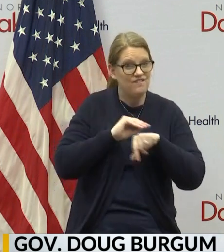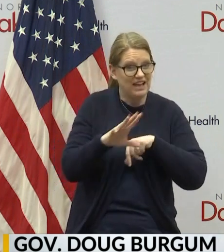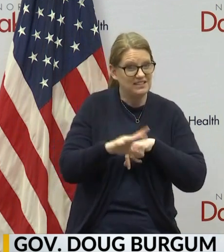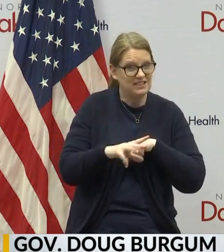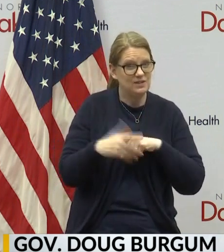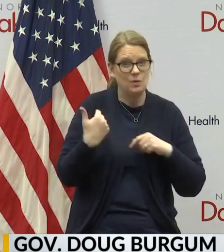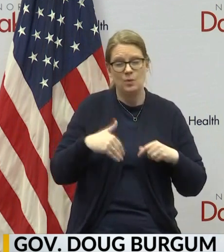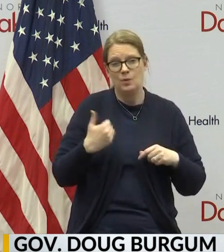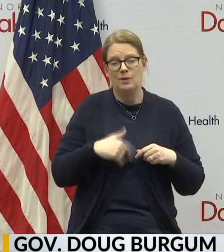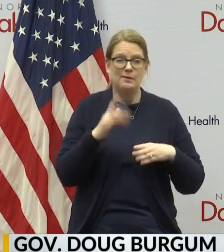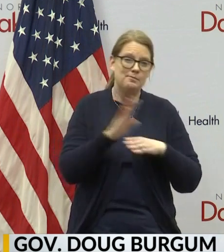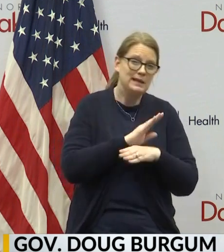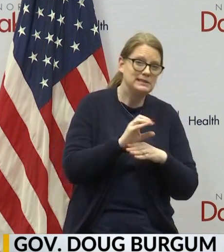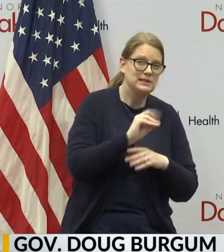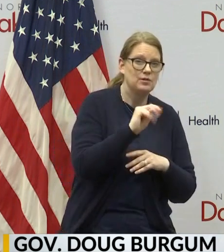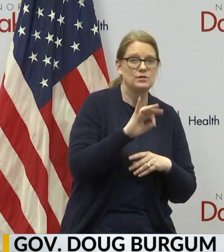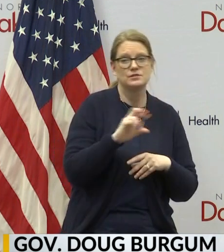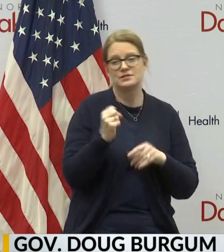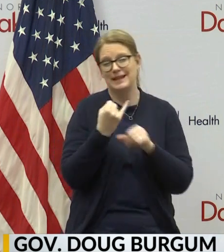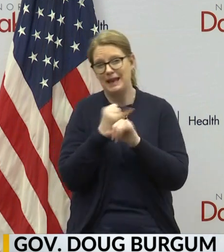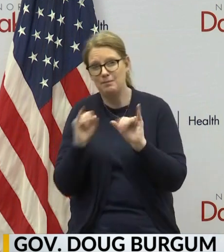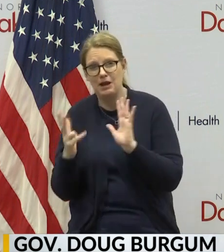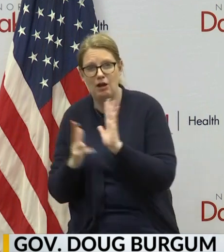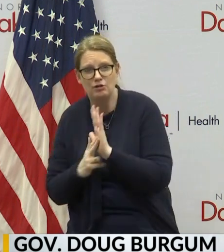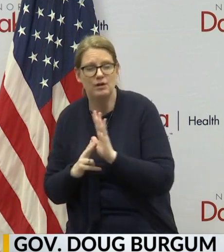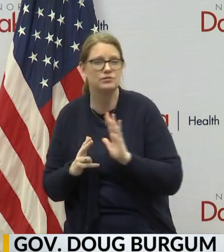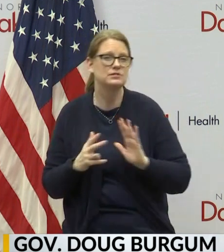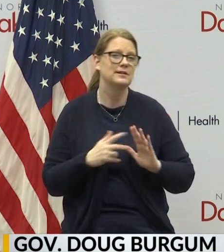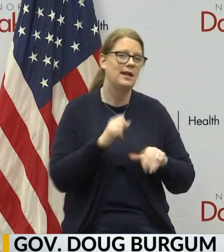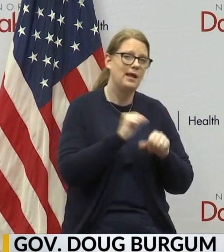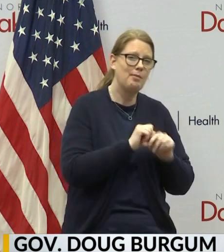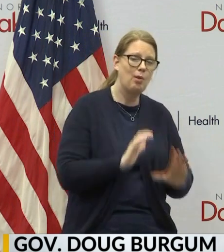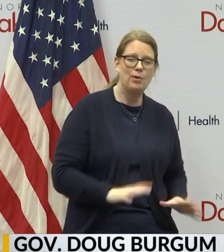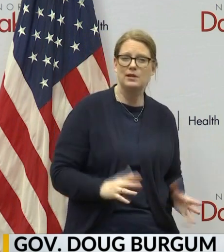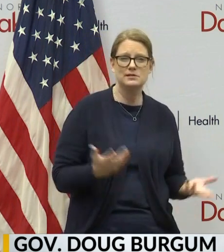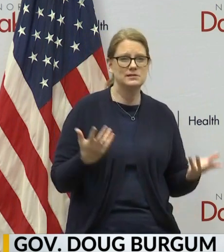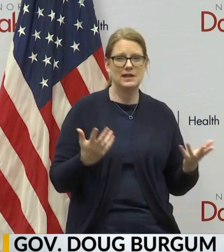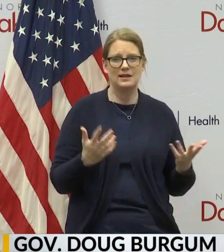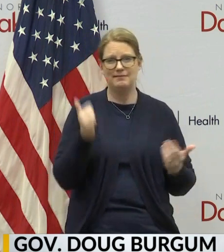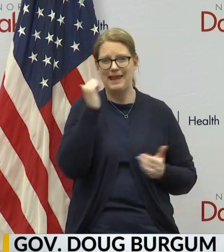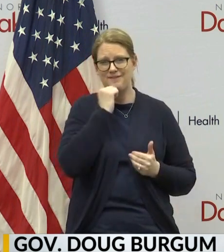CHAIR INSIDE OF A SALON. WE RECOGNIZE THERE'S A SIGNIFICANT NUMBER OF PEOPLE